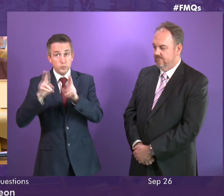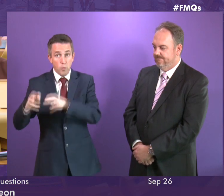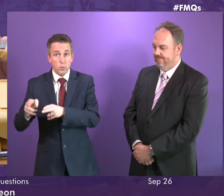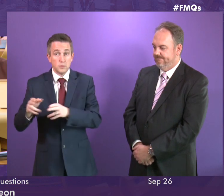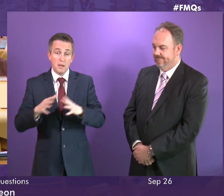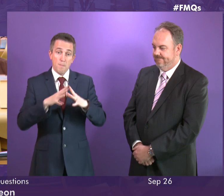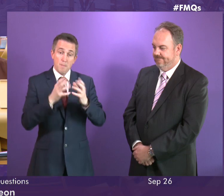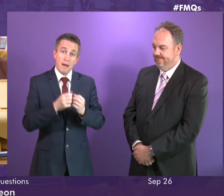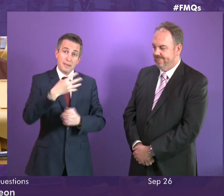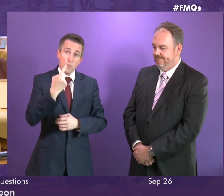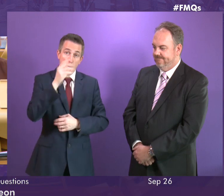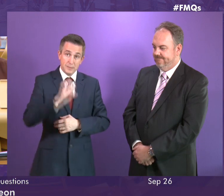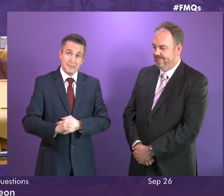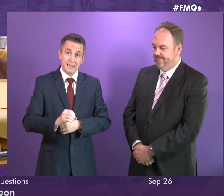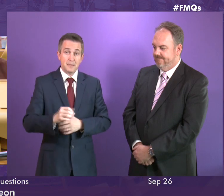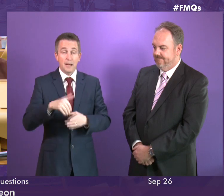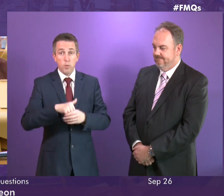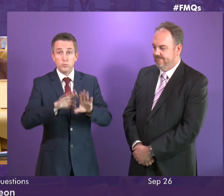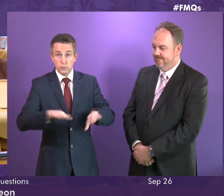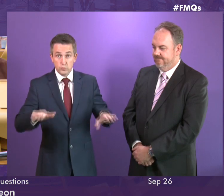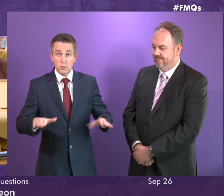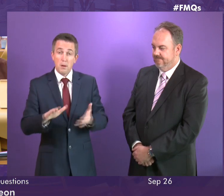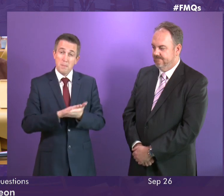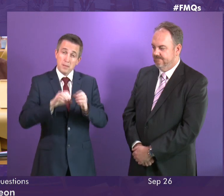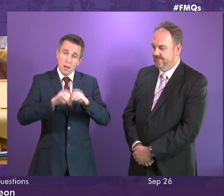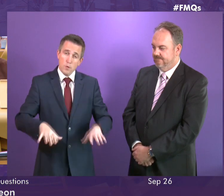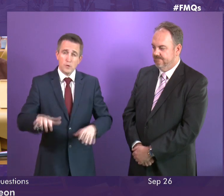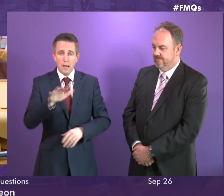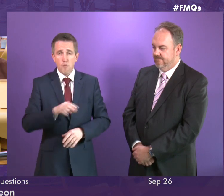contain children. They are losing an average of £3,000 a year.